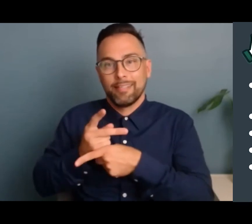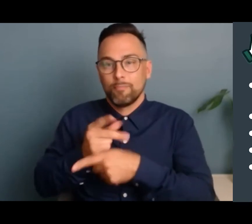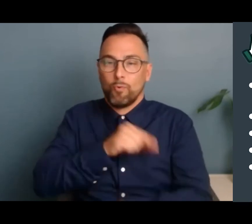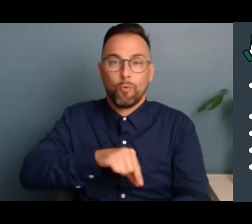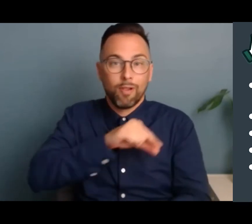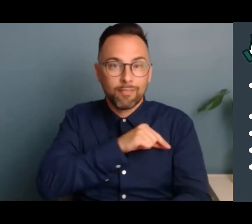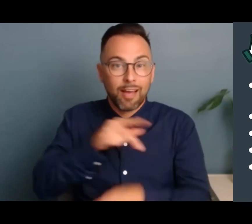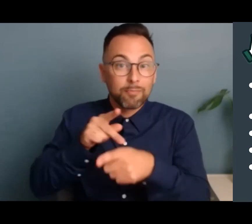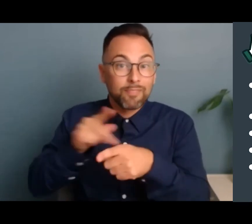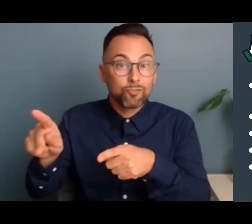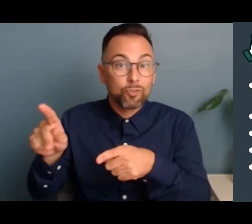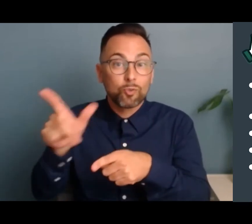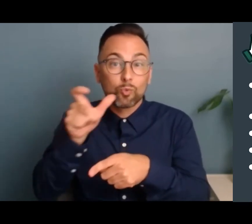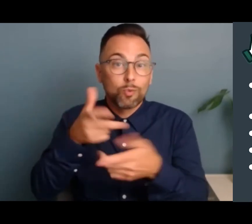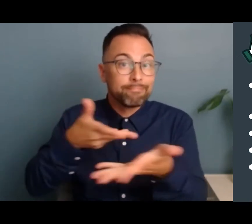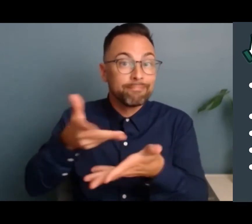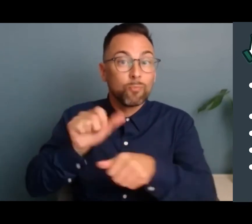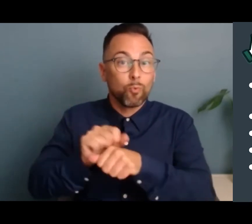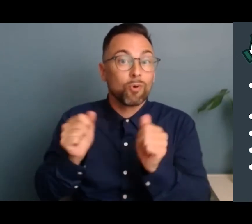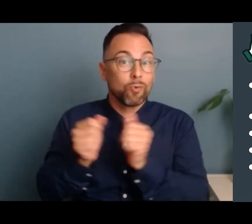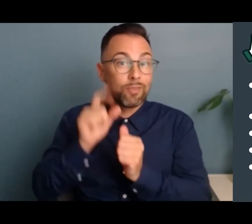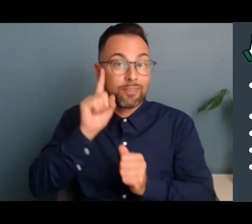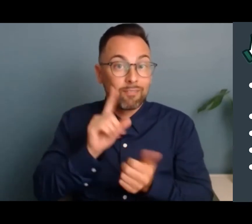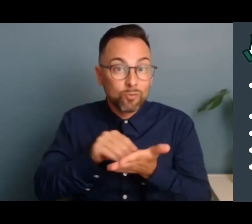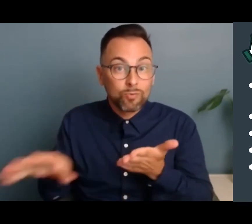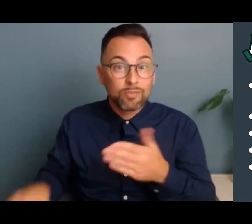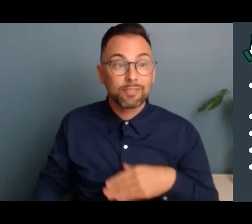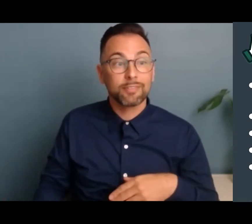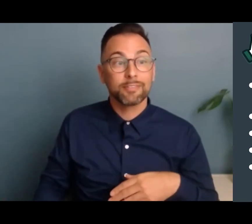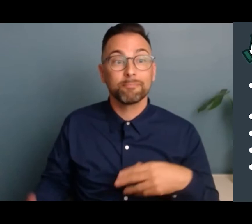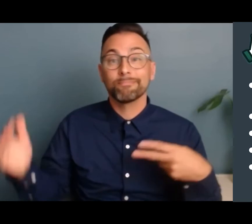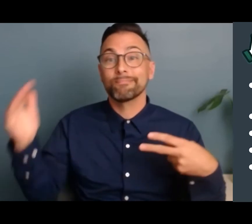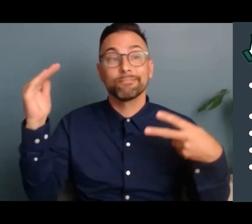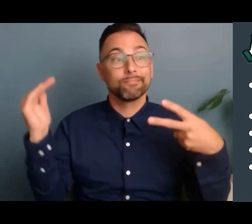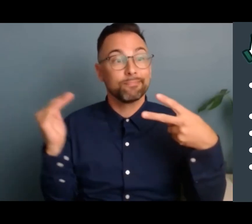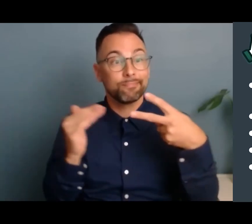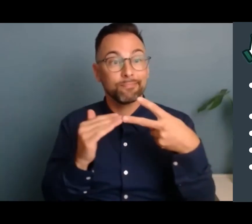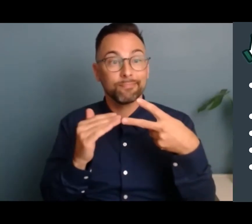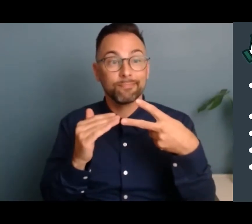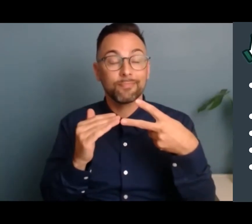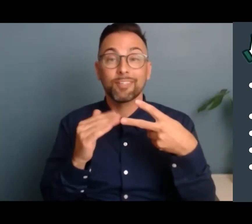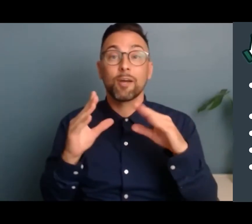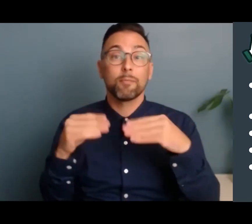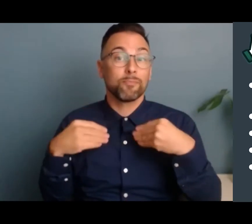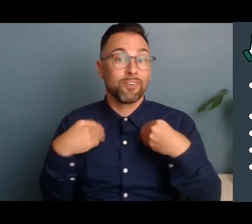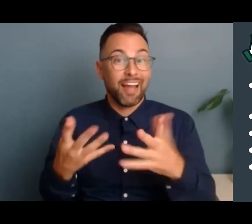qualified professionals who are able to interact with deaf professionals and students.